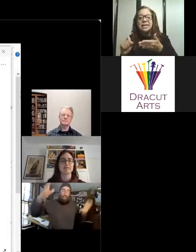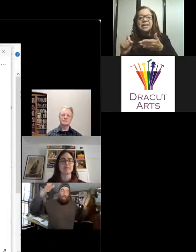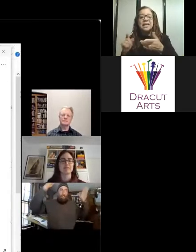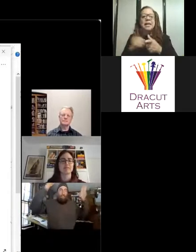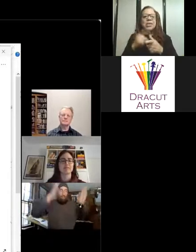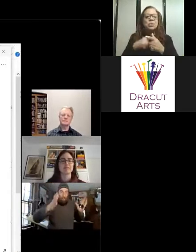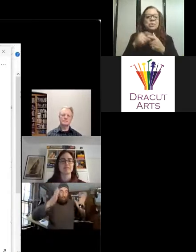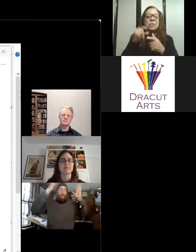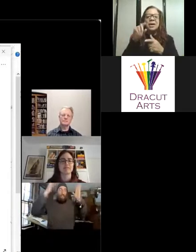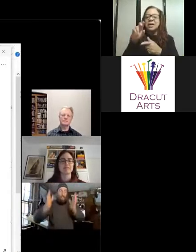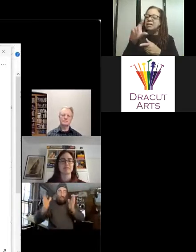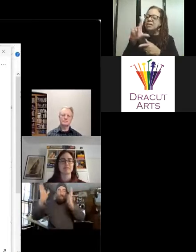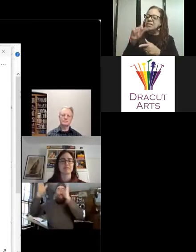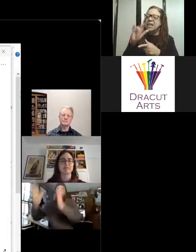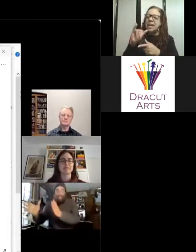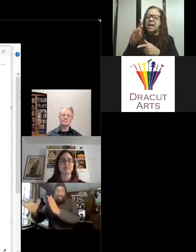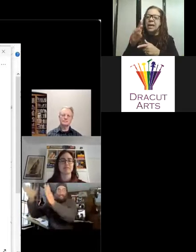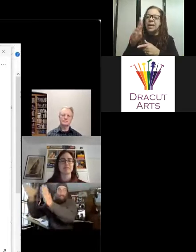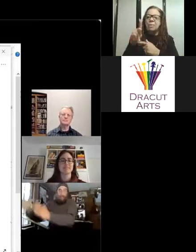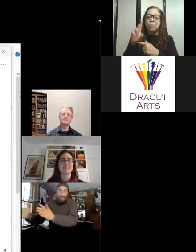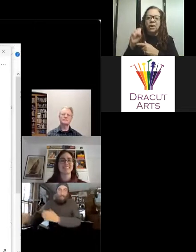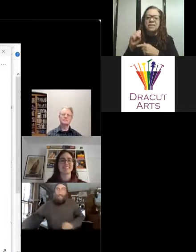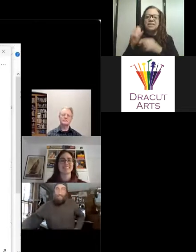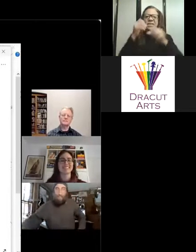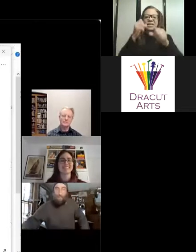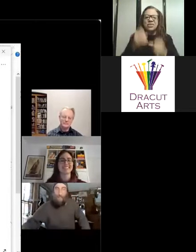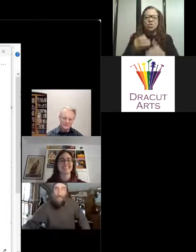He must have like brick-like writing, just square letters or something.